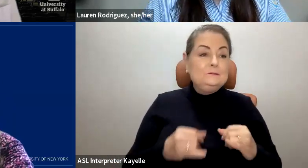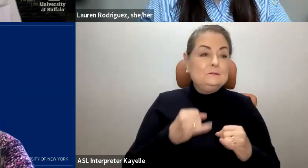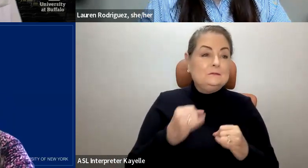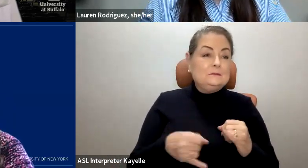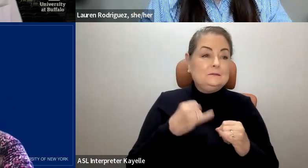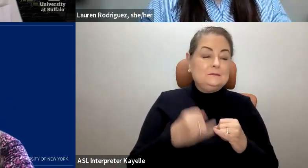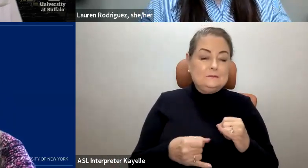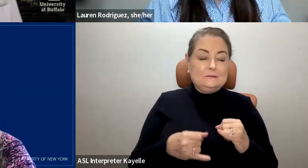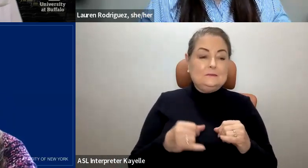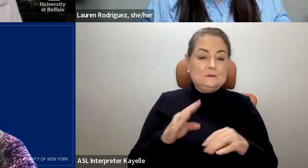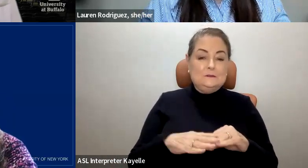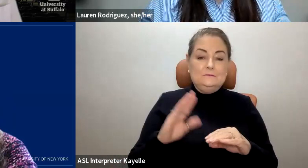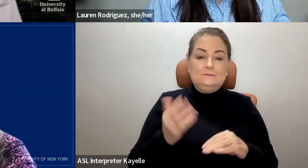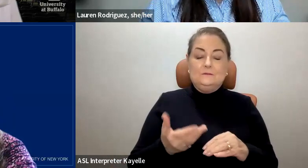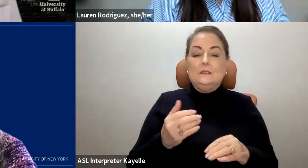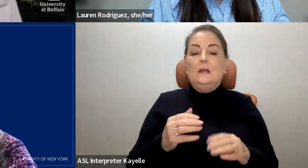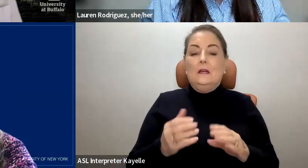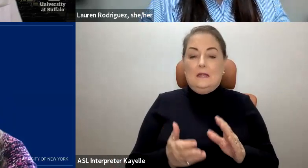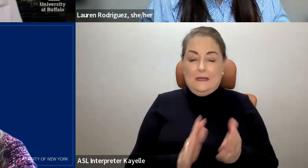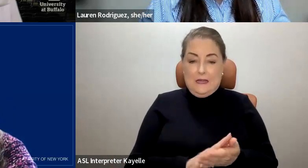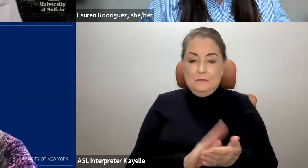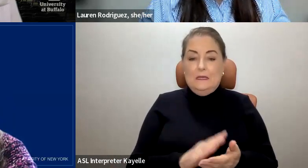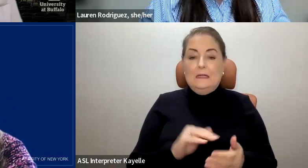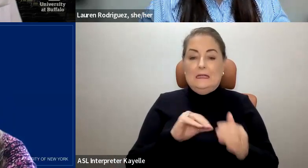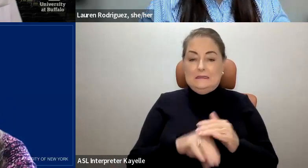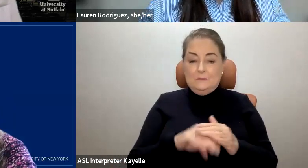both on our campus accessibility committee and so it was helpful